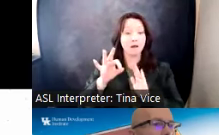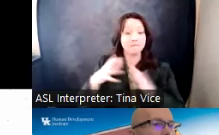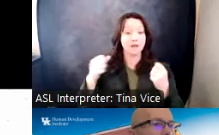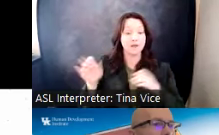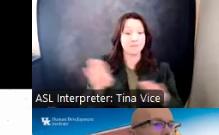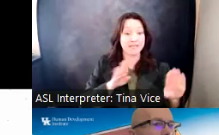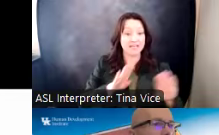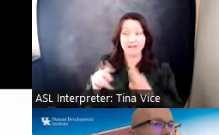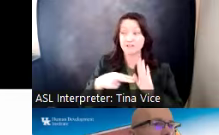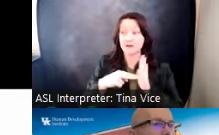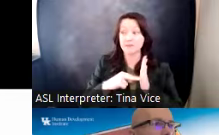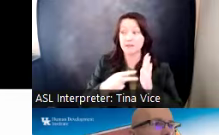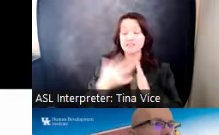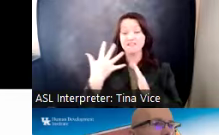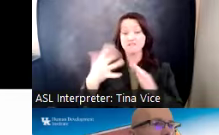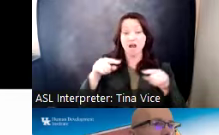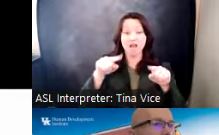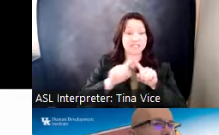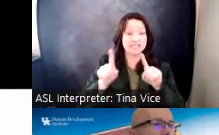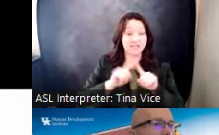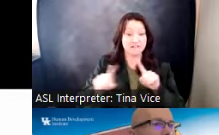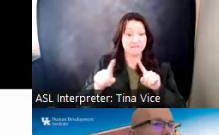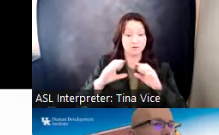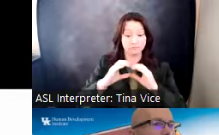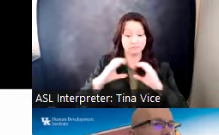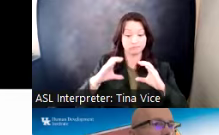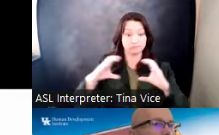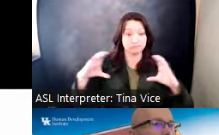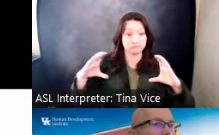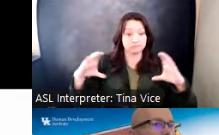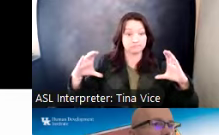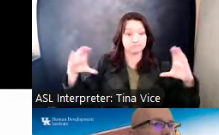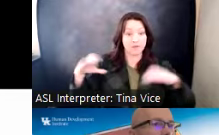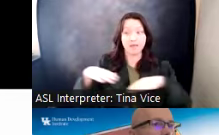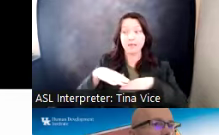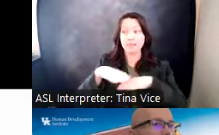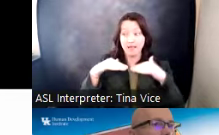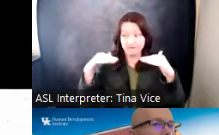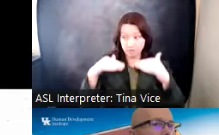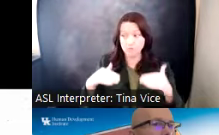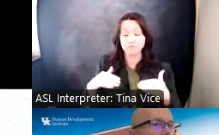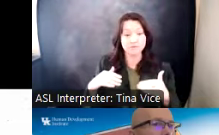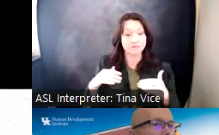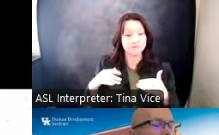there's five different levels um that can all influence behavior either independently or in an interactive way.